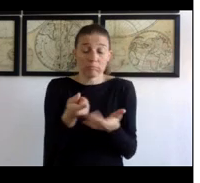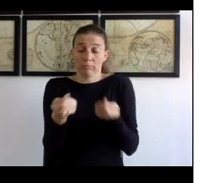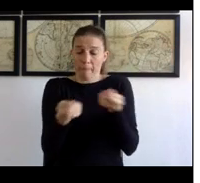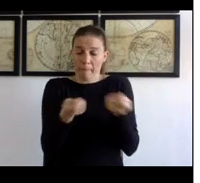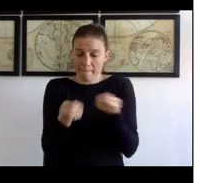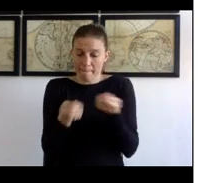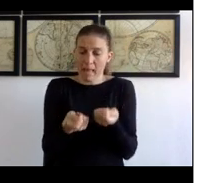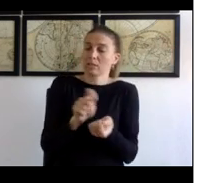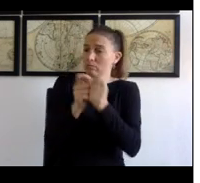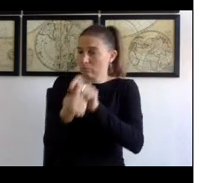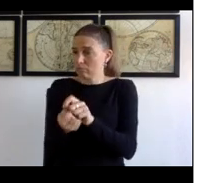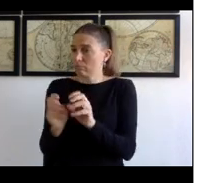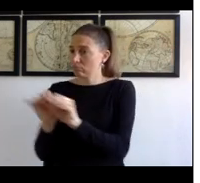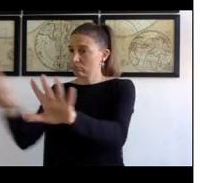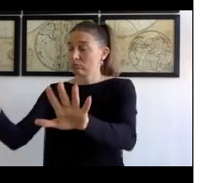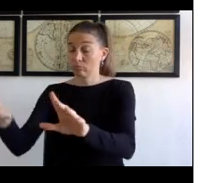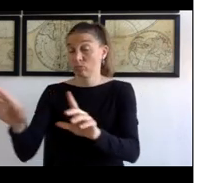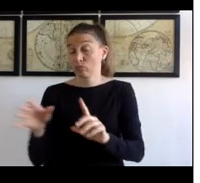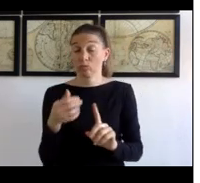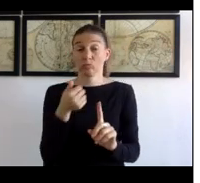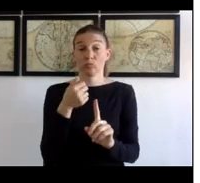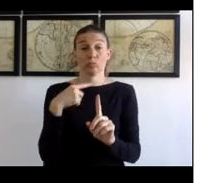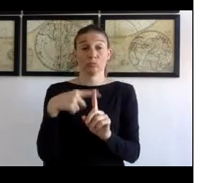and a consultative mechanism.